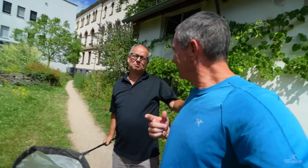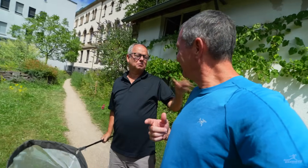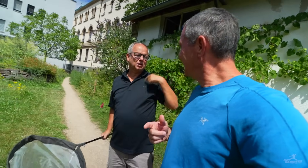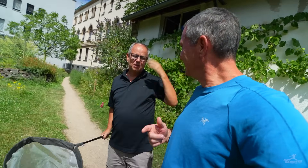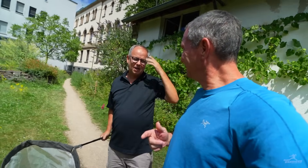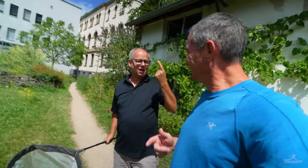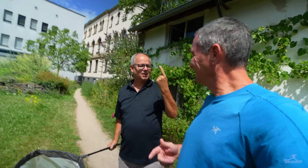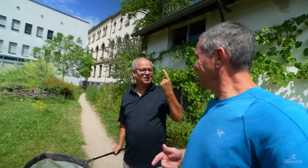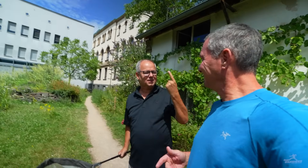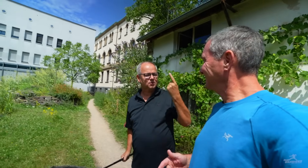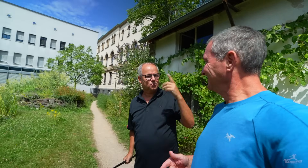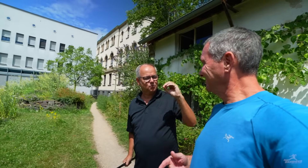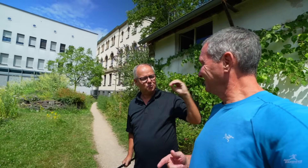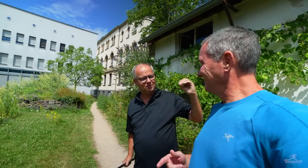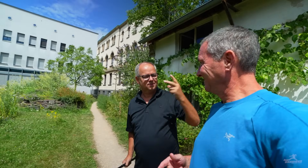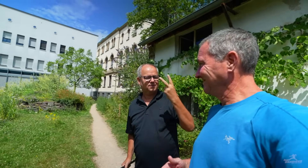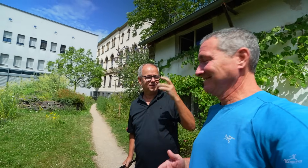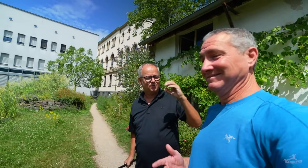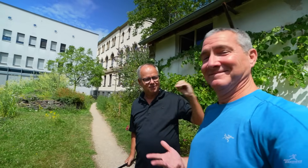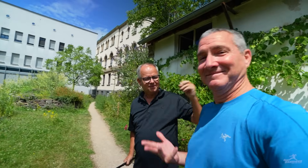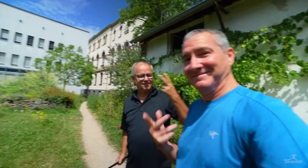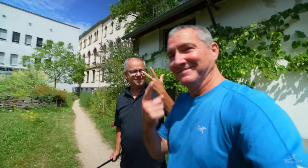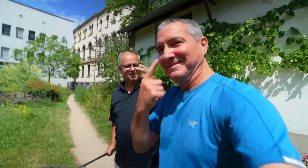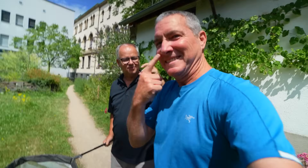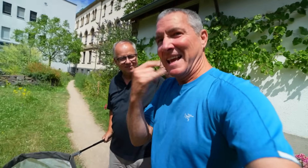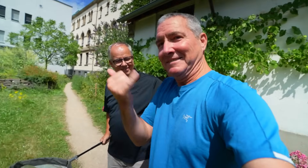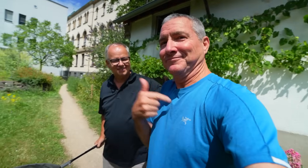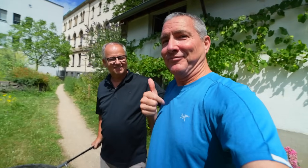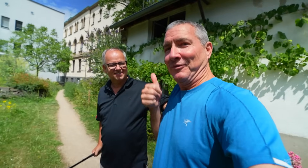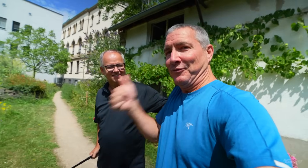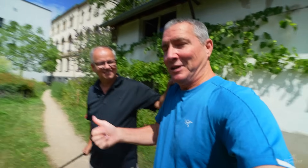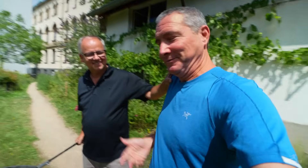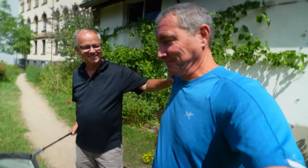I don’t know, I would say 100-300. Well, let’s see!